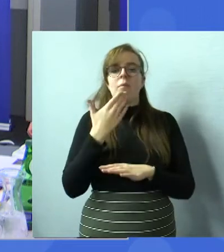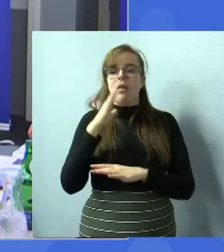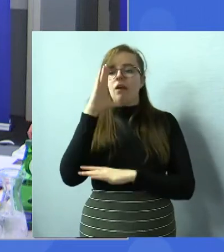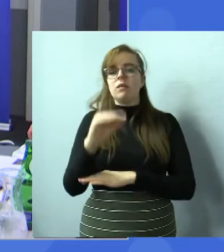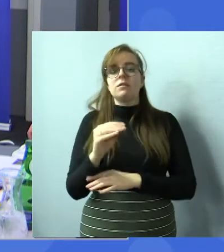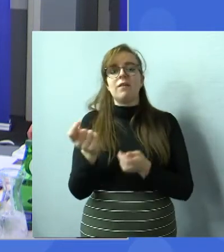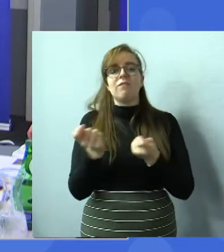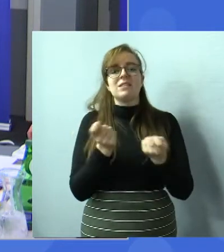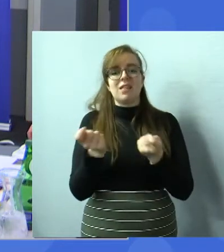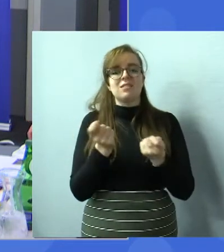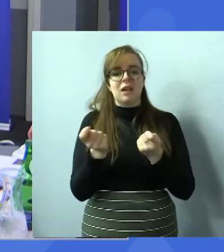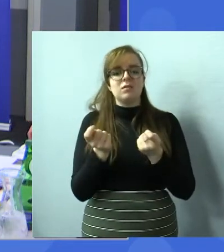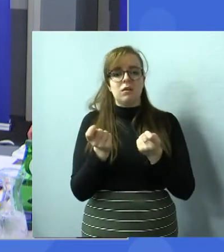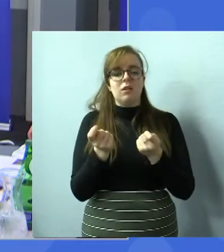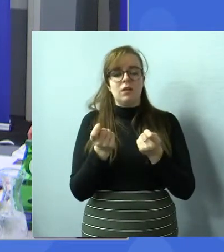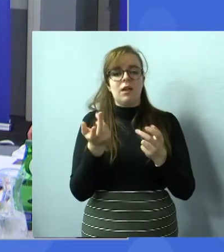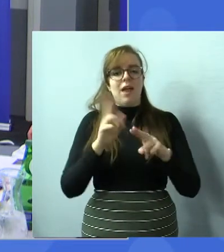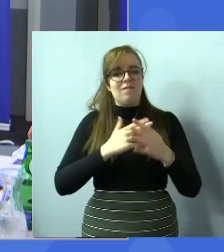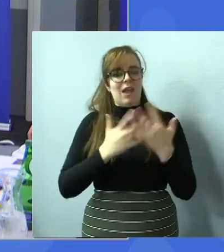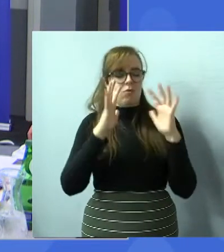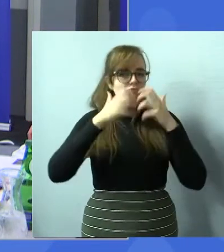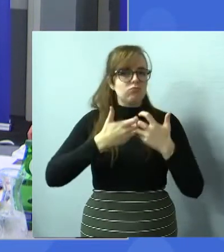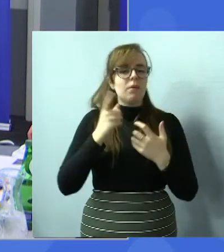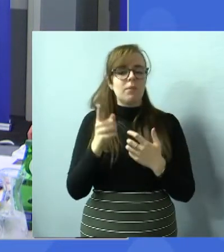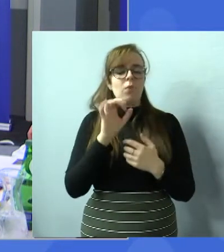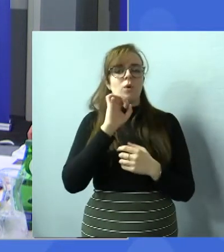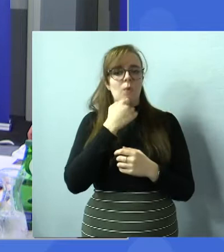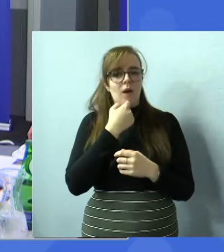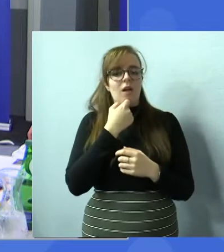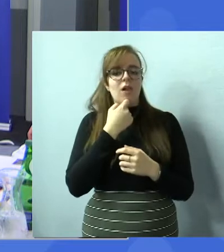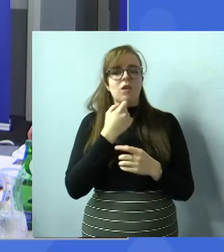concerns but again as mentioned we will be revisiting consent this weekend and